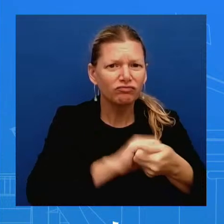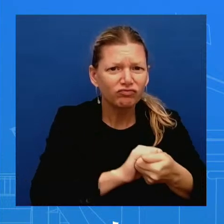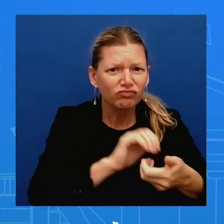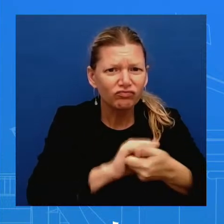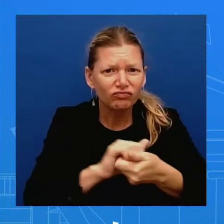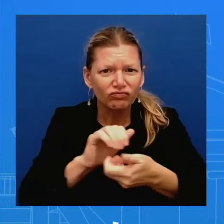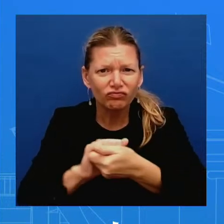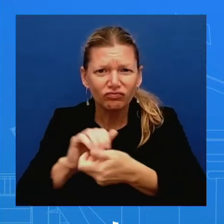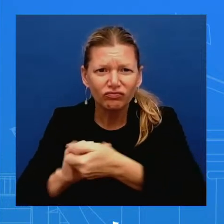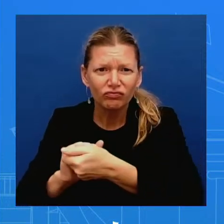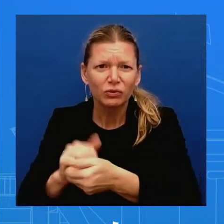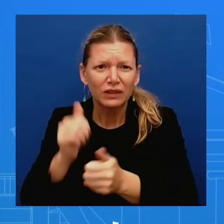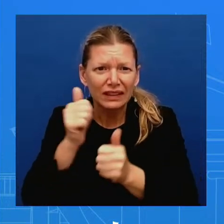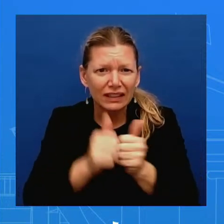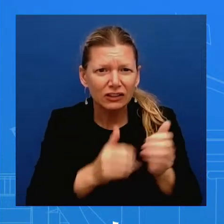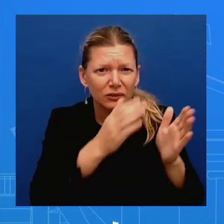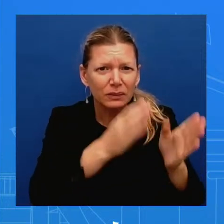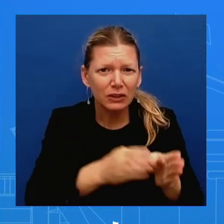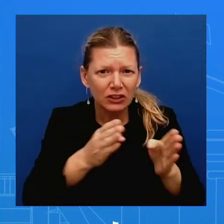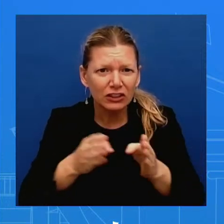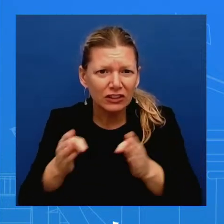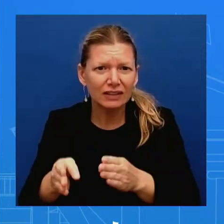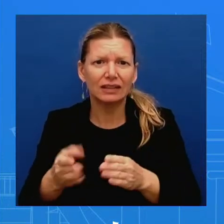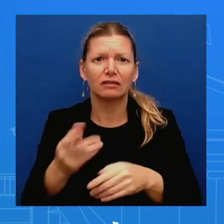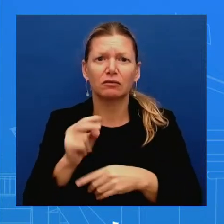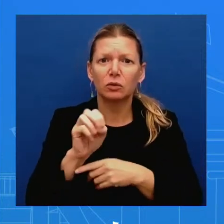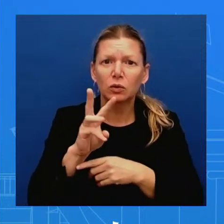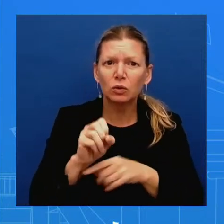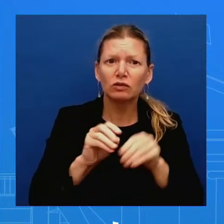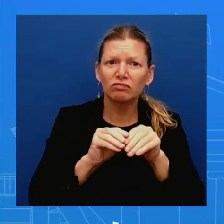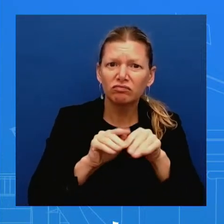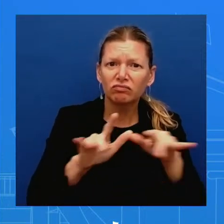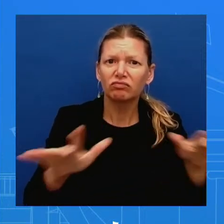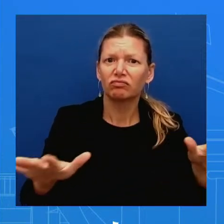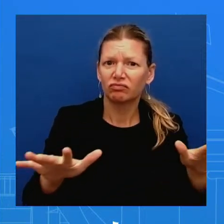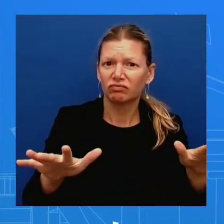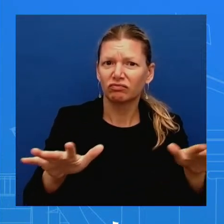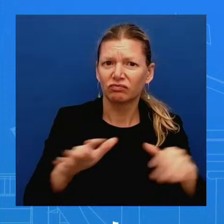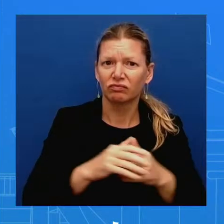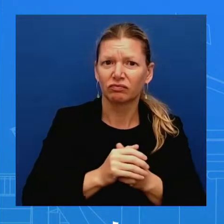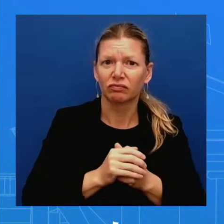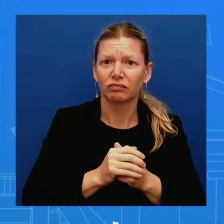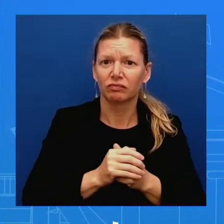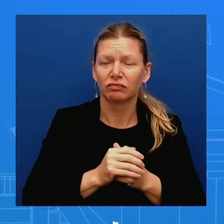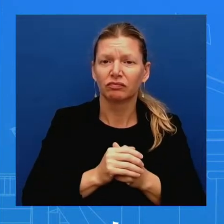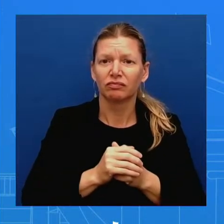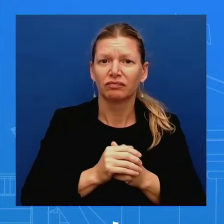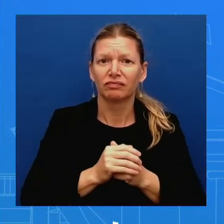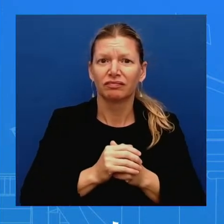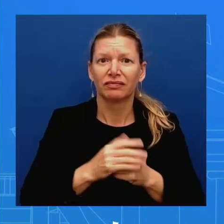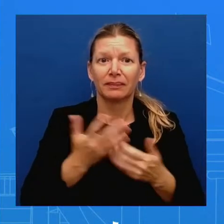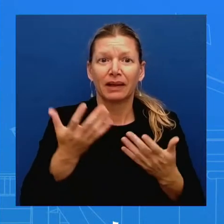So, I'm looking over there. a third question, Francesca. The Press: No, I just wanted to ask: